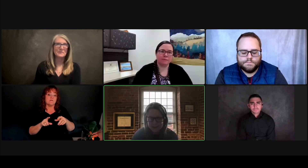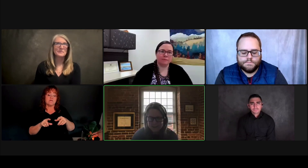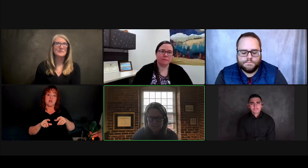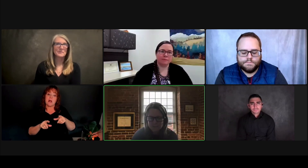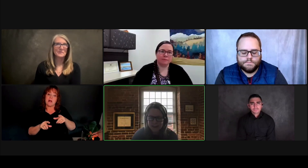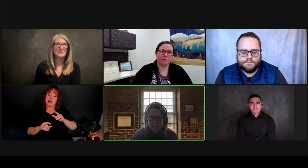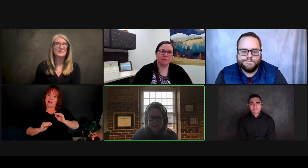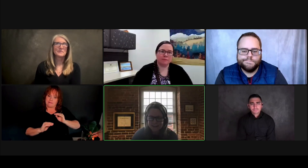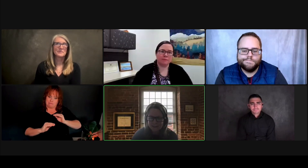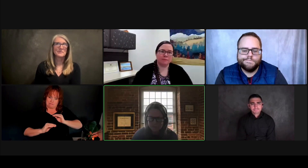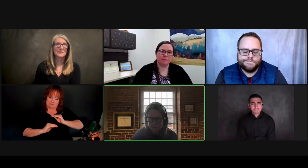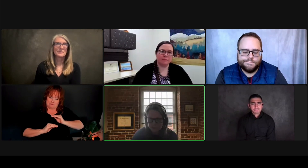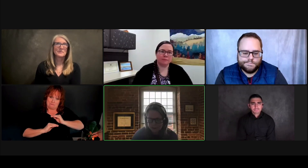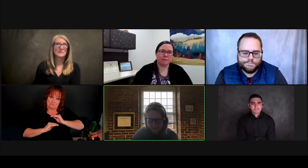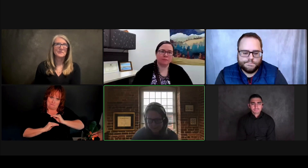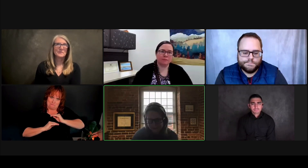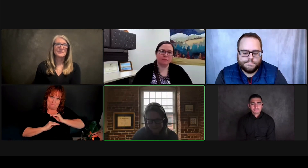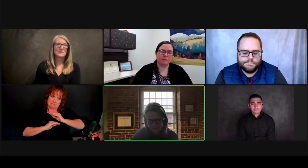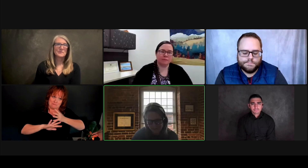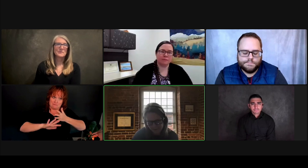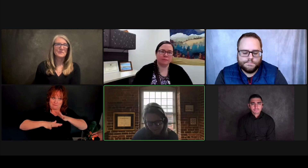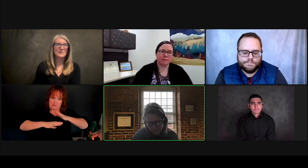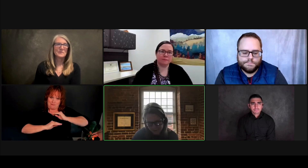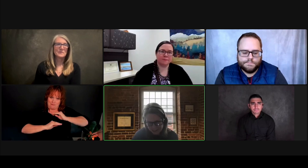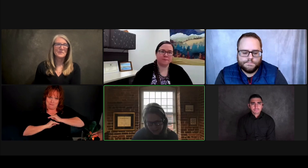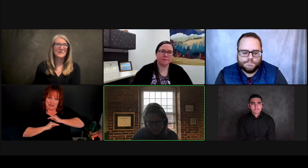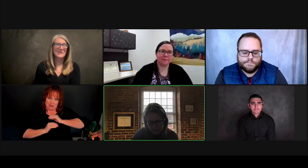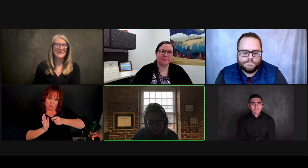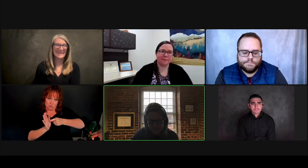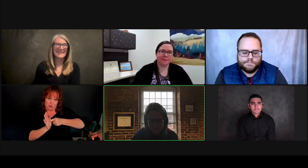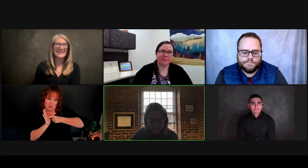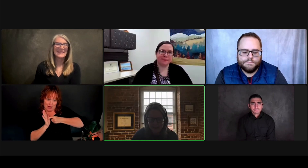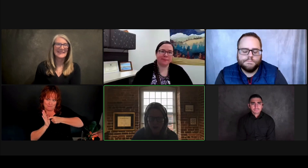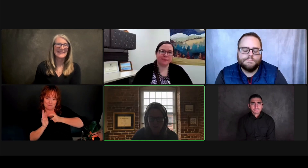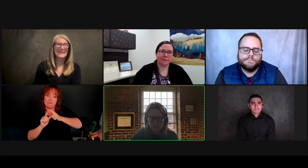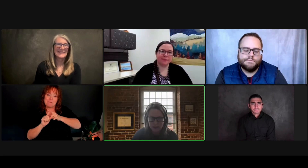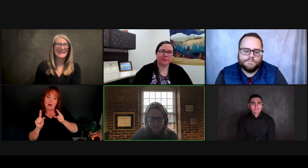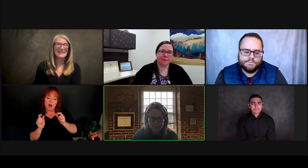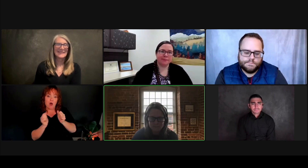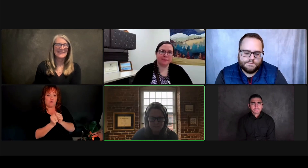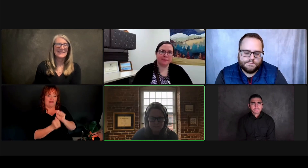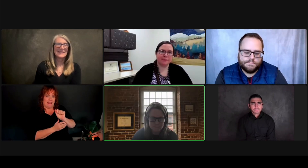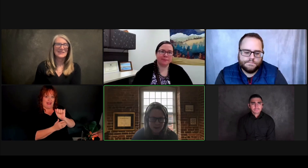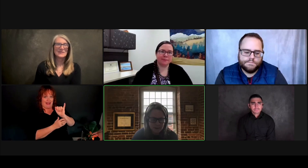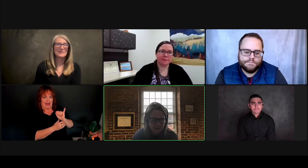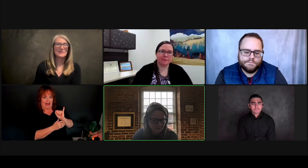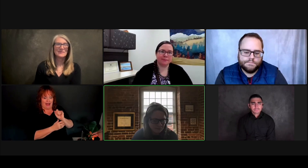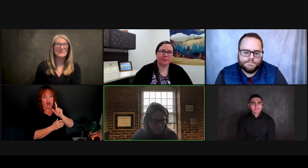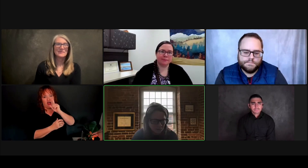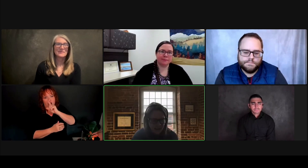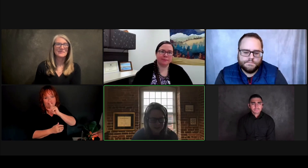But it was with artificial intelligence and not with maybe fully accurate,